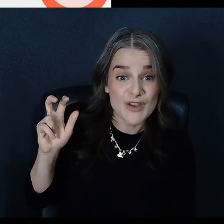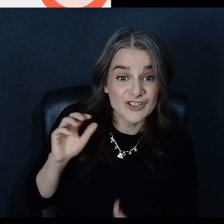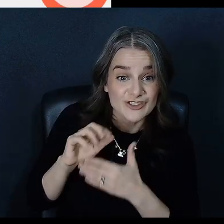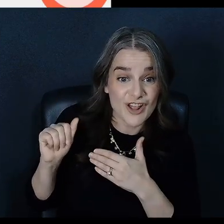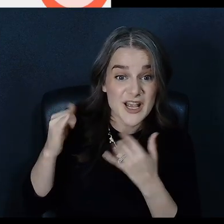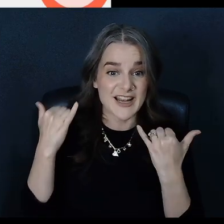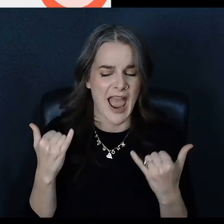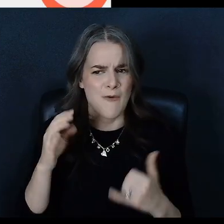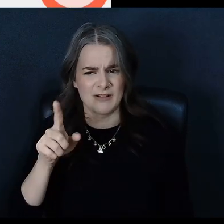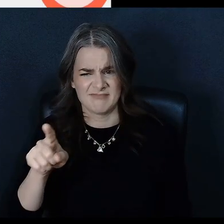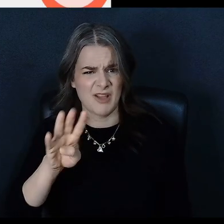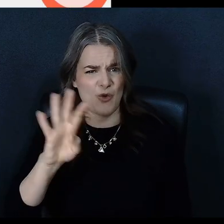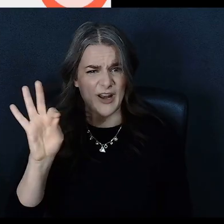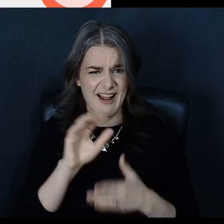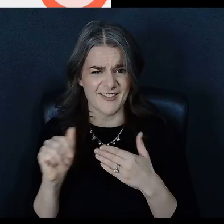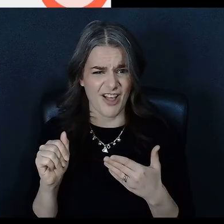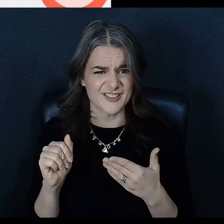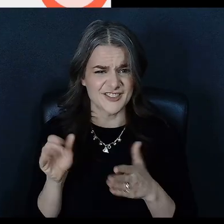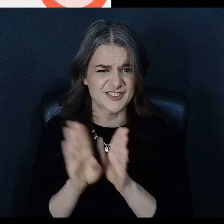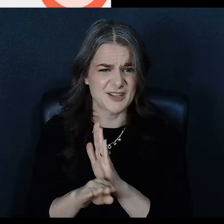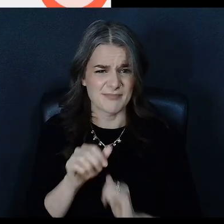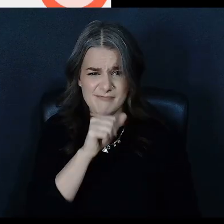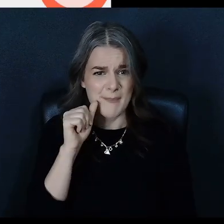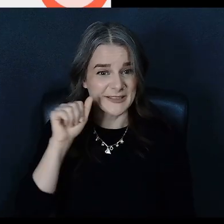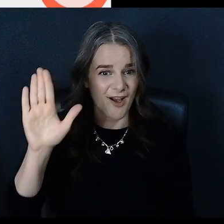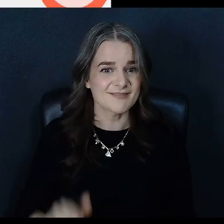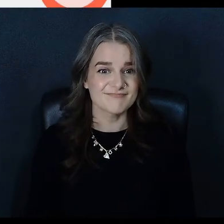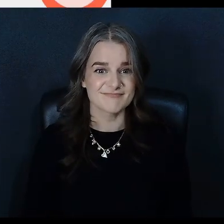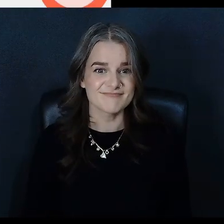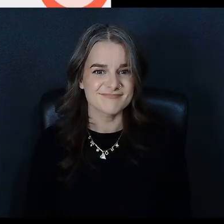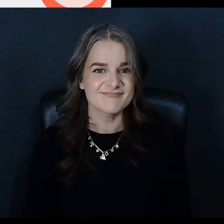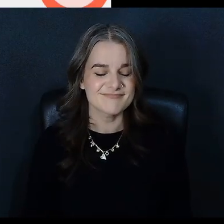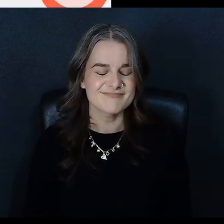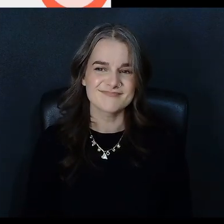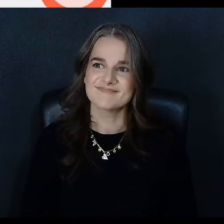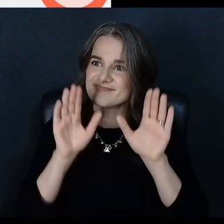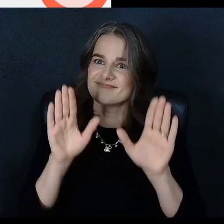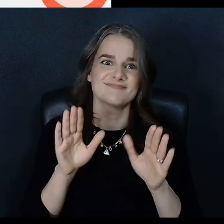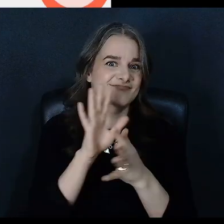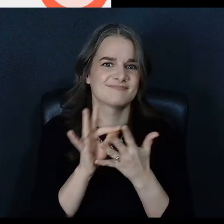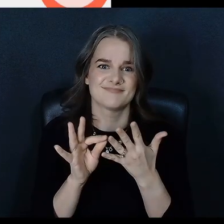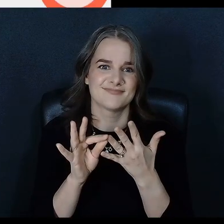So I think there's really nice opportunities to find some of these options. And this feels like a good time to remind you